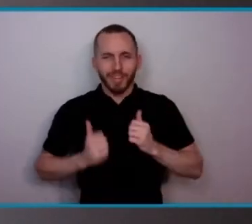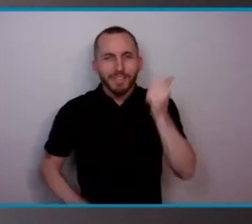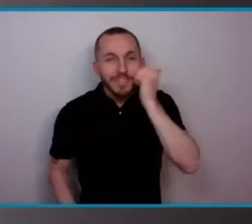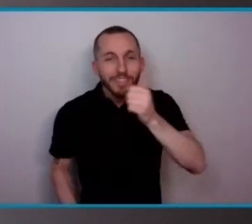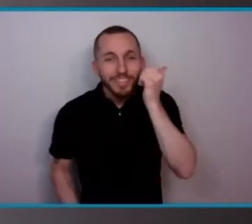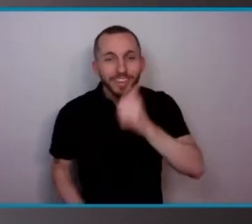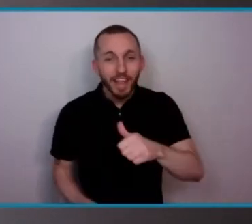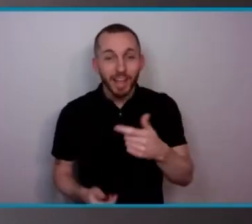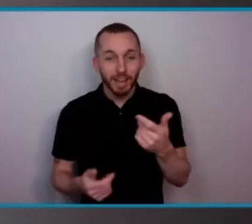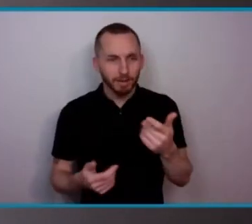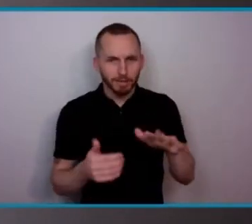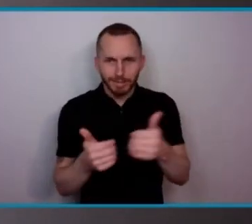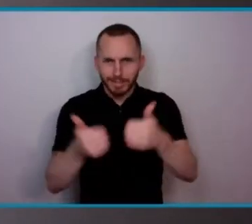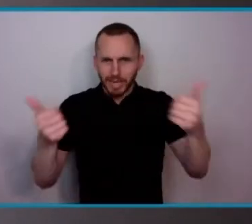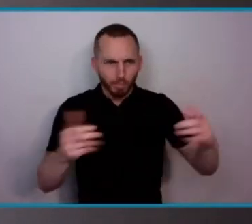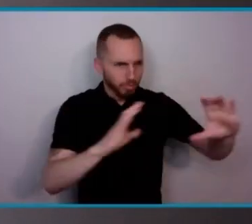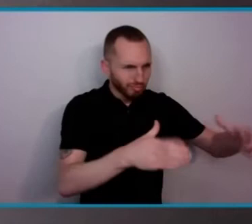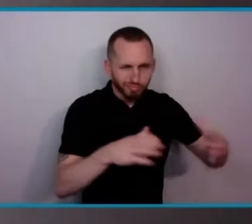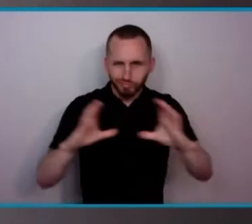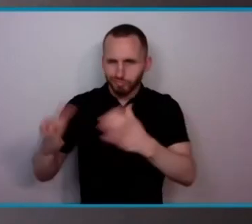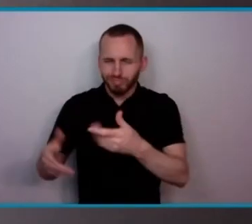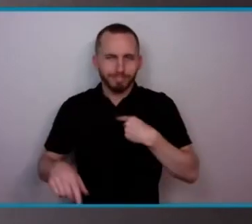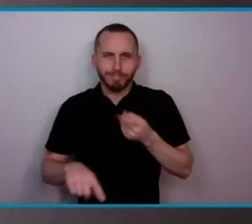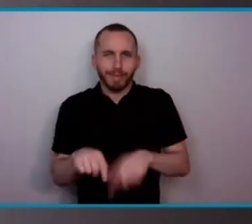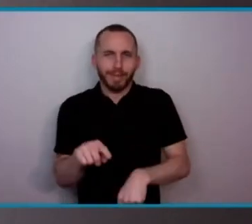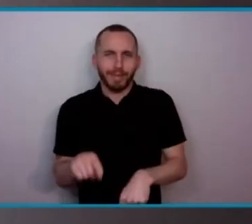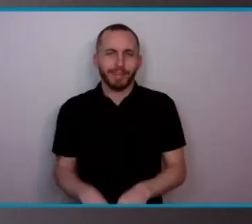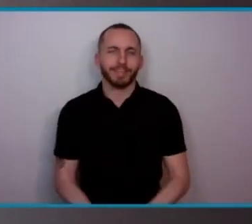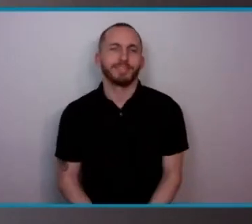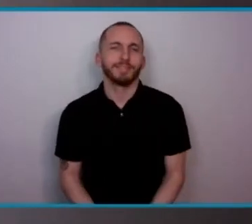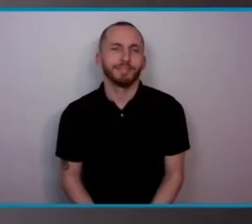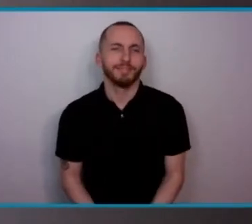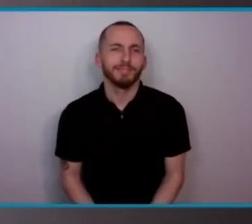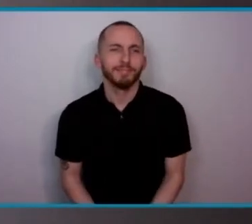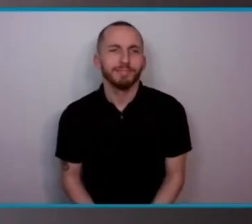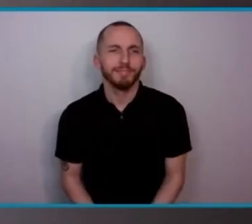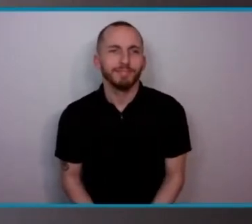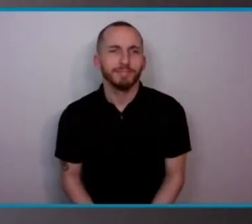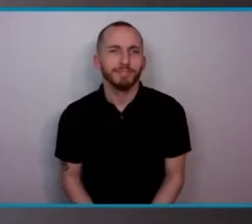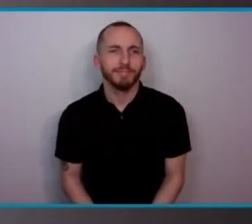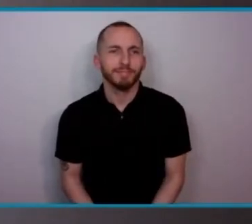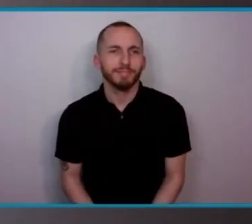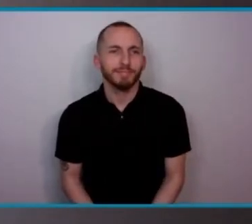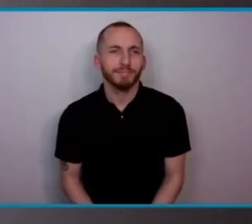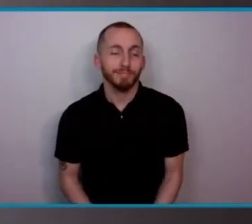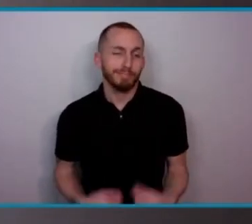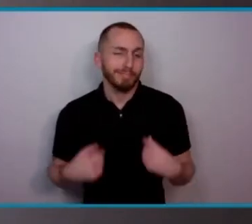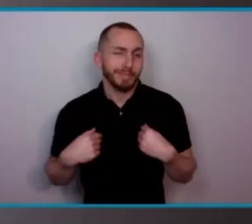And I and I have to say that I use music myself in therapeutic ways as well so beyond using